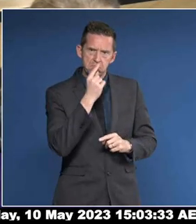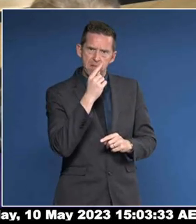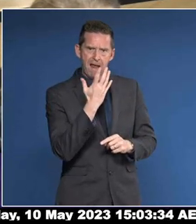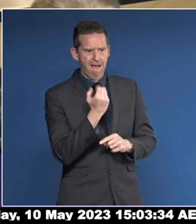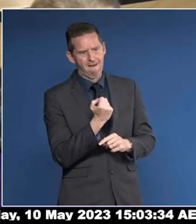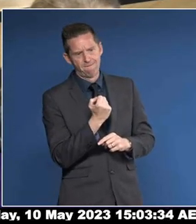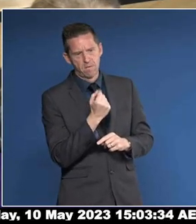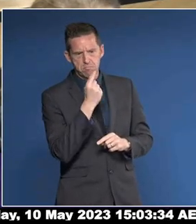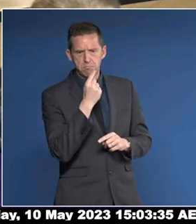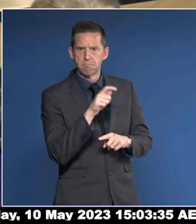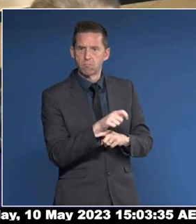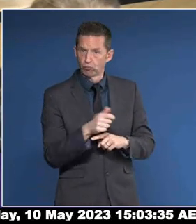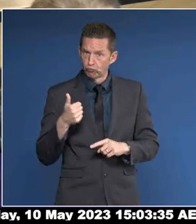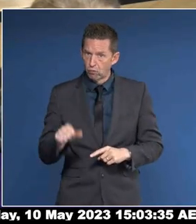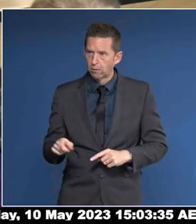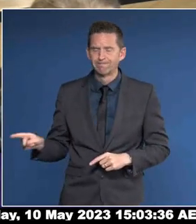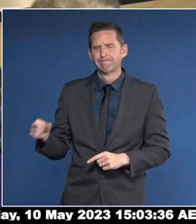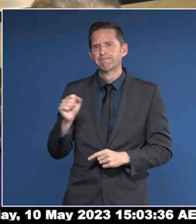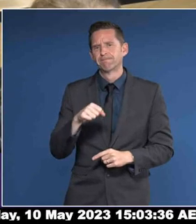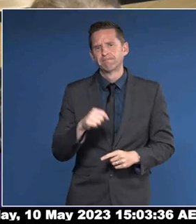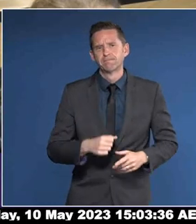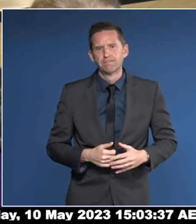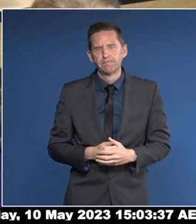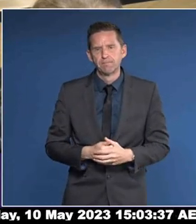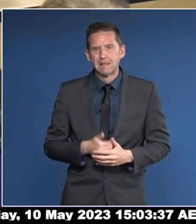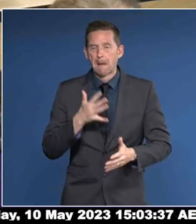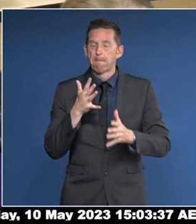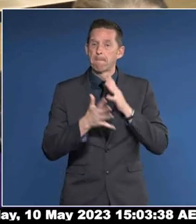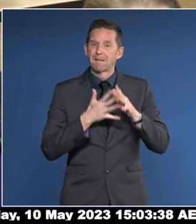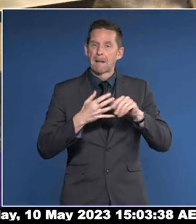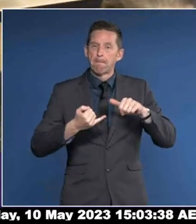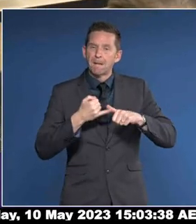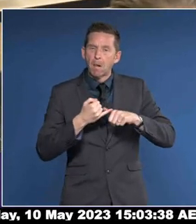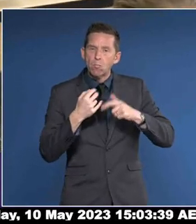Correct. MS MAHONY: In fact, those medical issues should not have to wait until